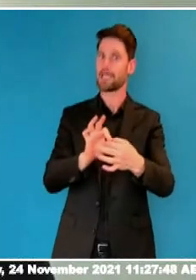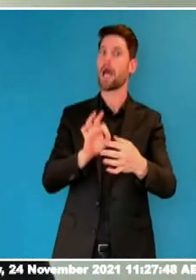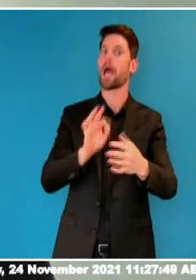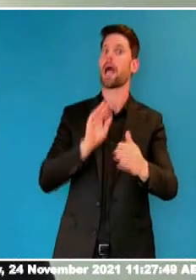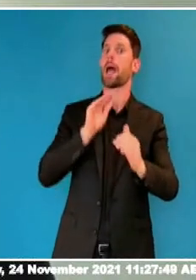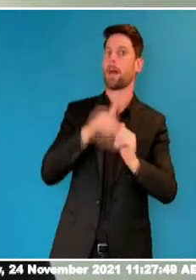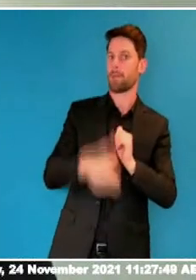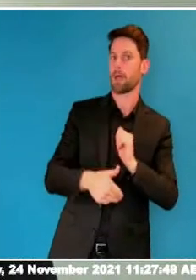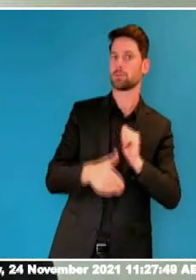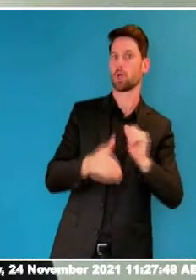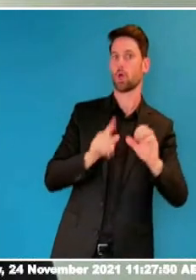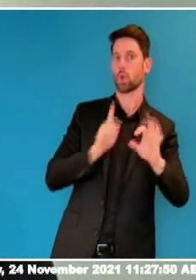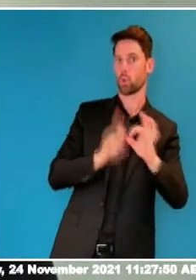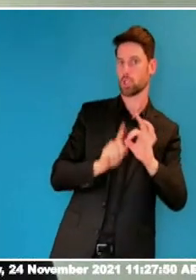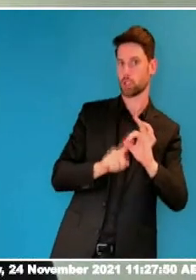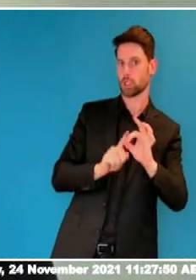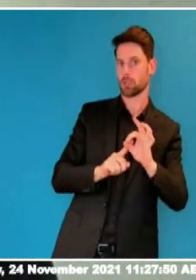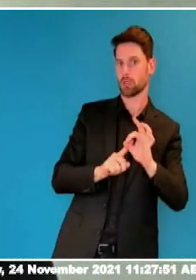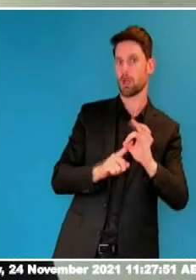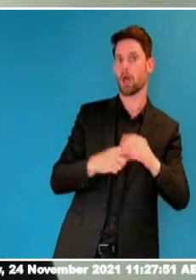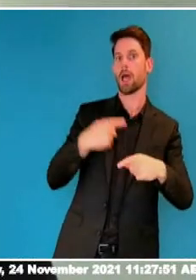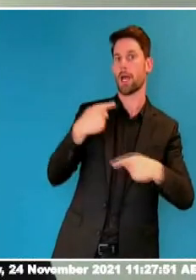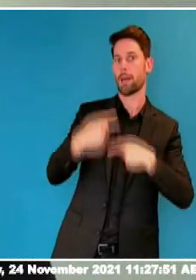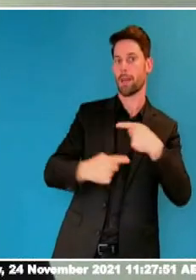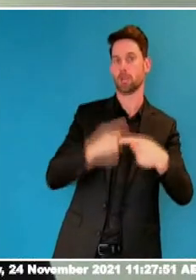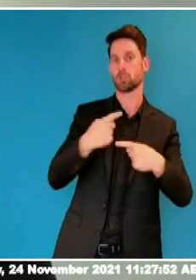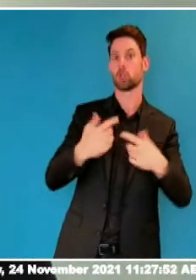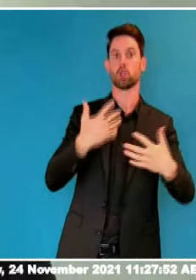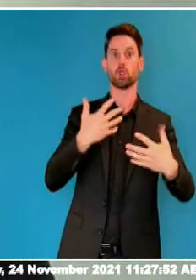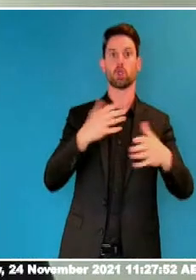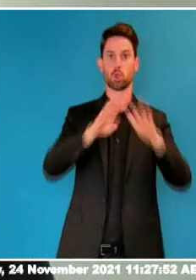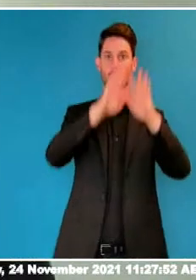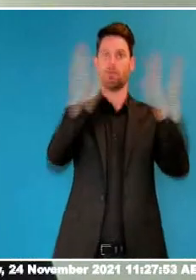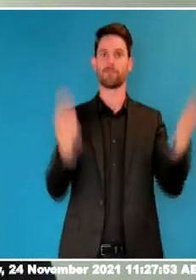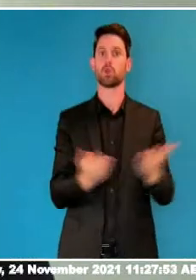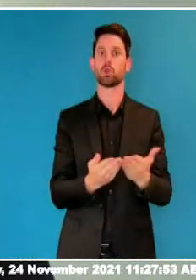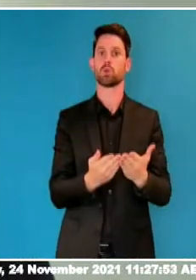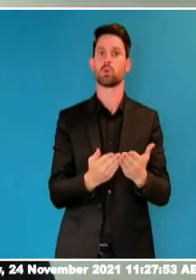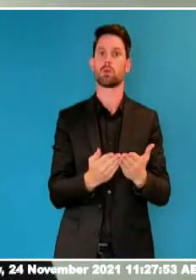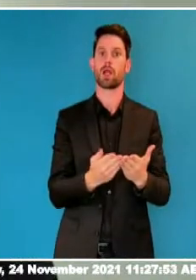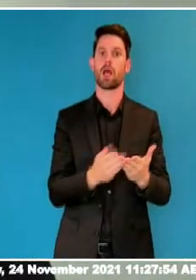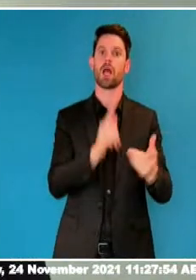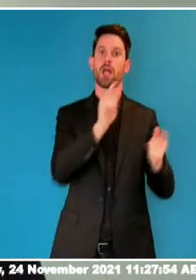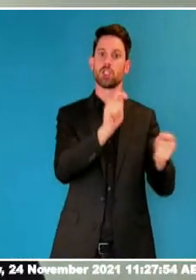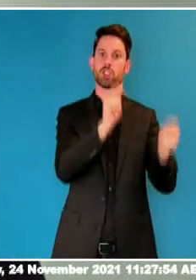was made of her in relation to universal adjustments, and then specific adjustments